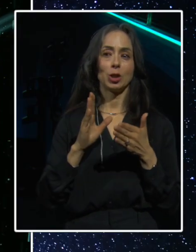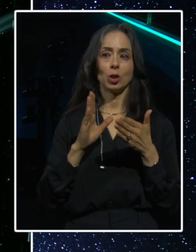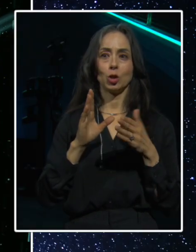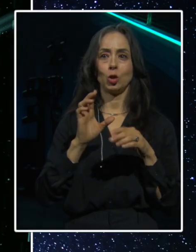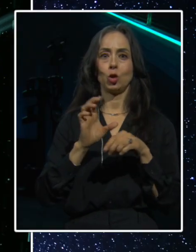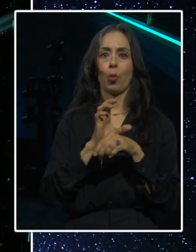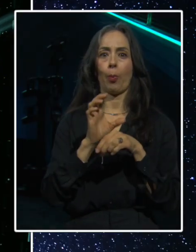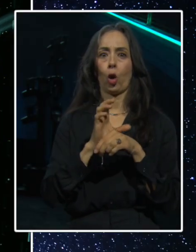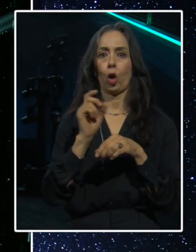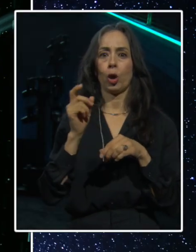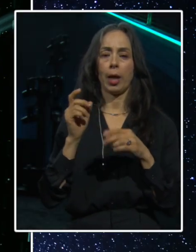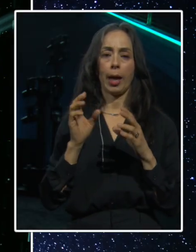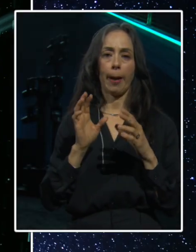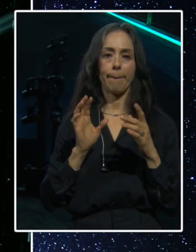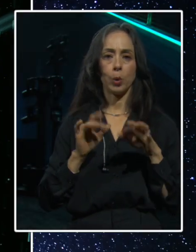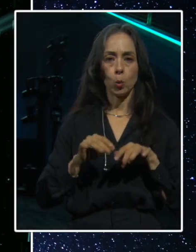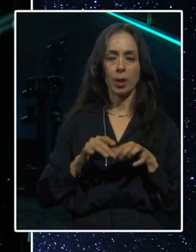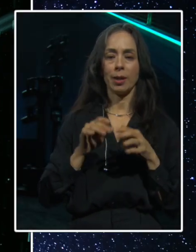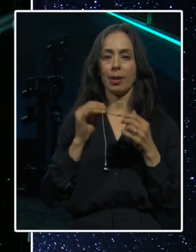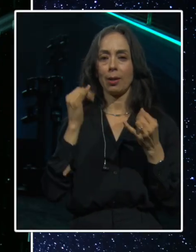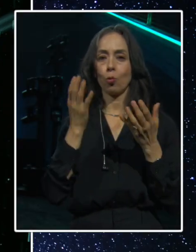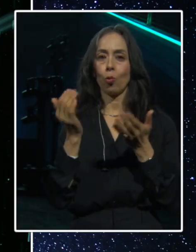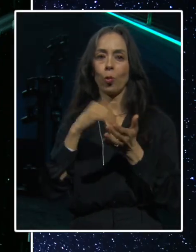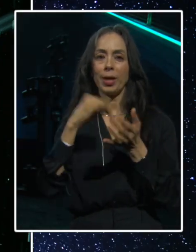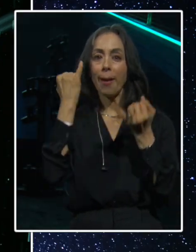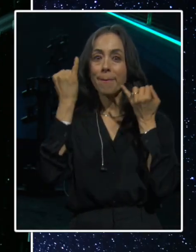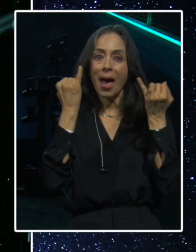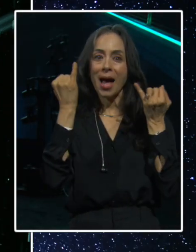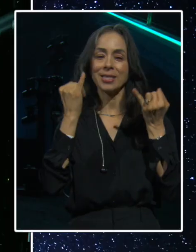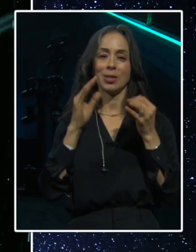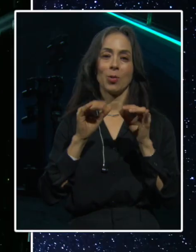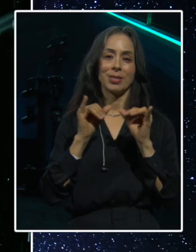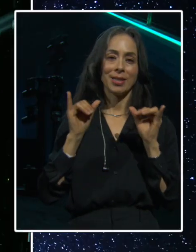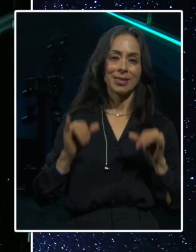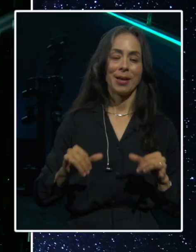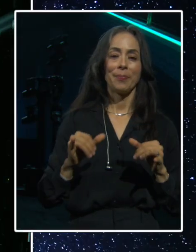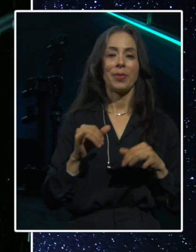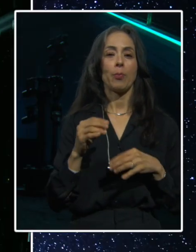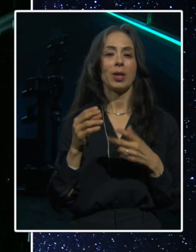HPE reimagines your compute with an innovative HPC system